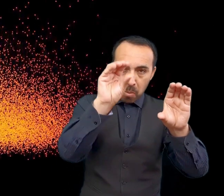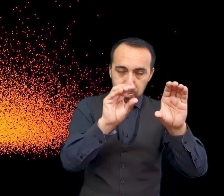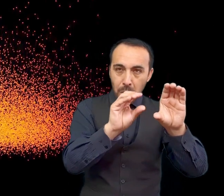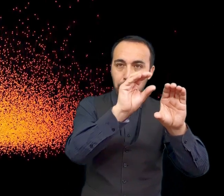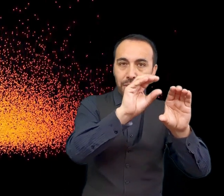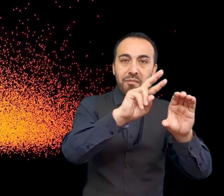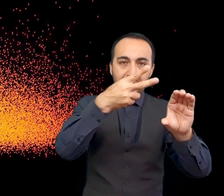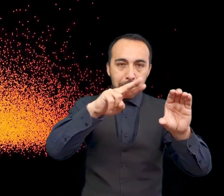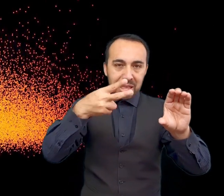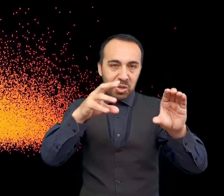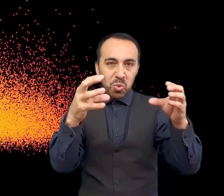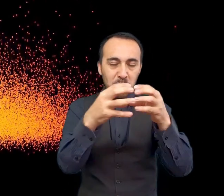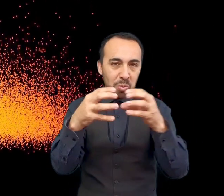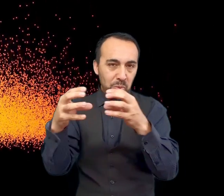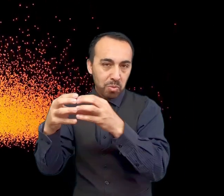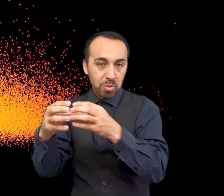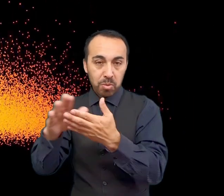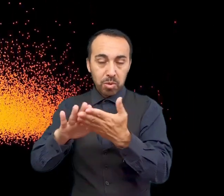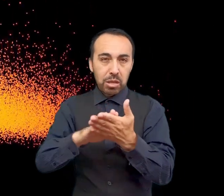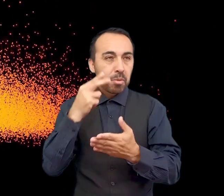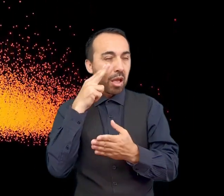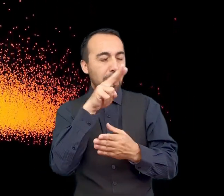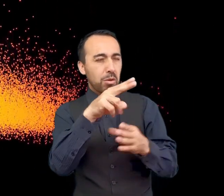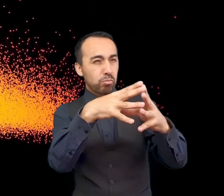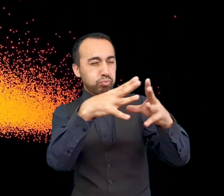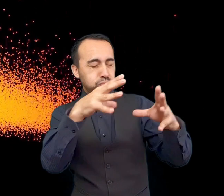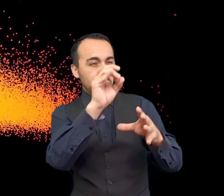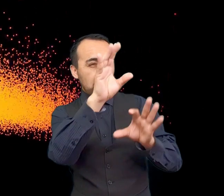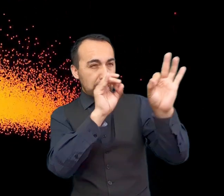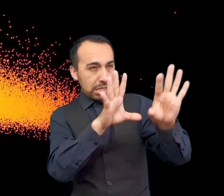In this diagram, stars of higher luminosity are at the top